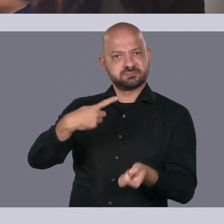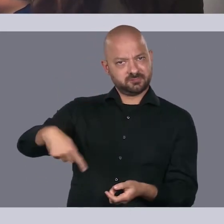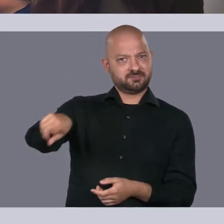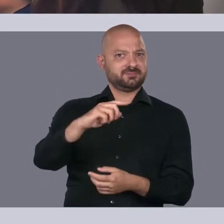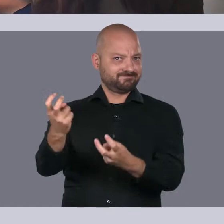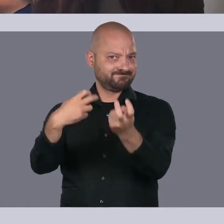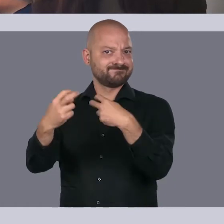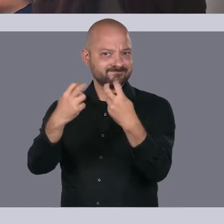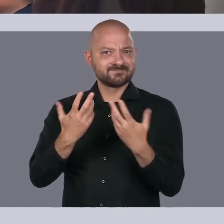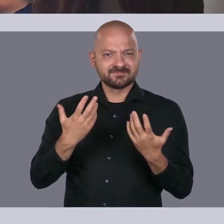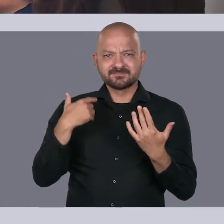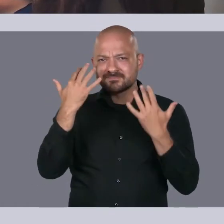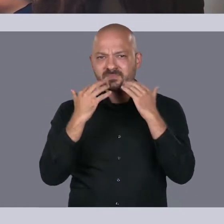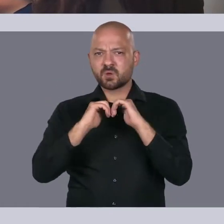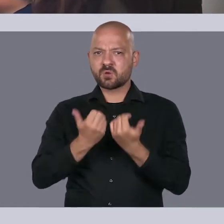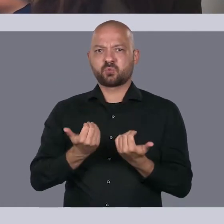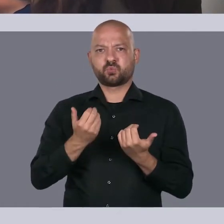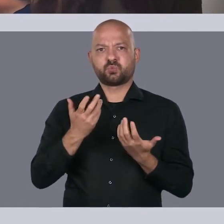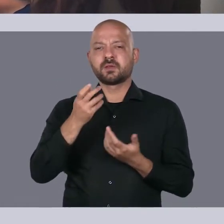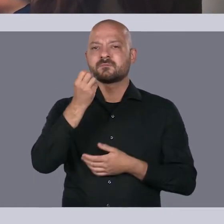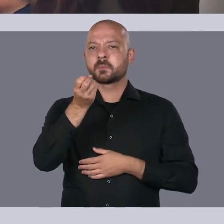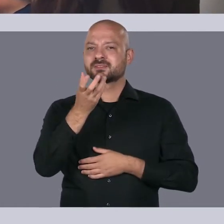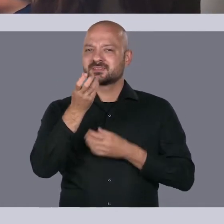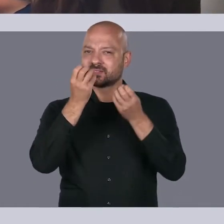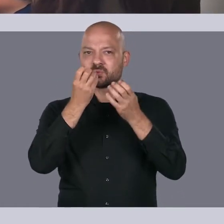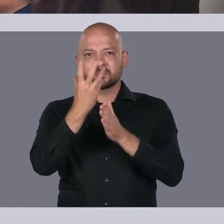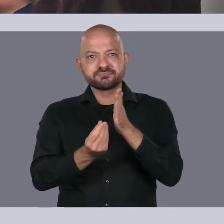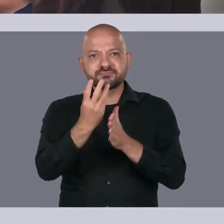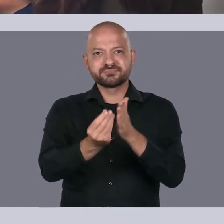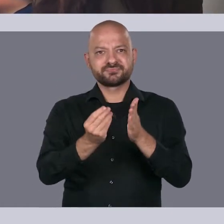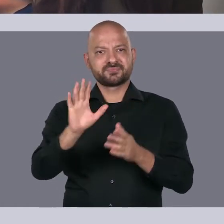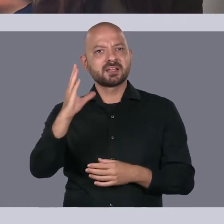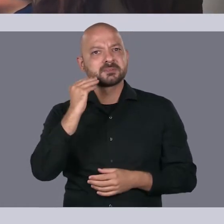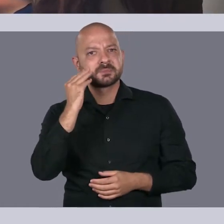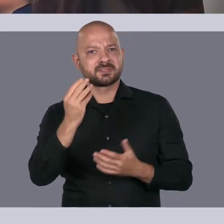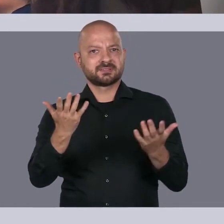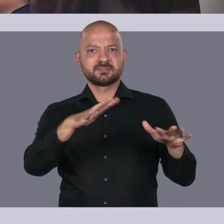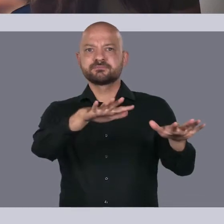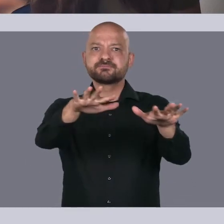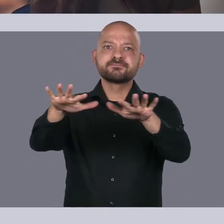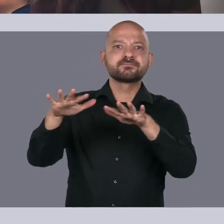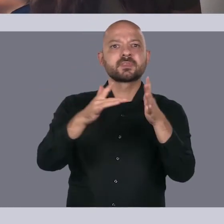within product services or technology when those research practices themselves are not even sign language accessible?